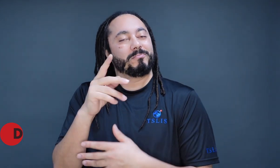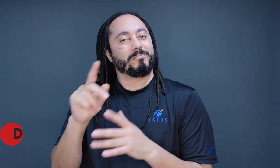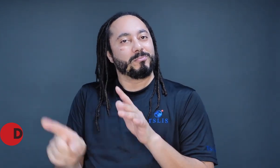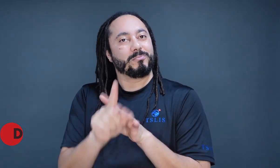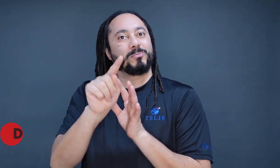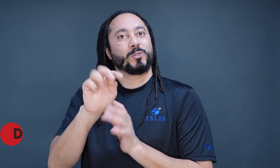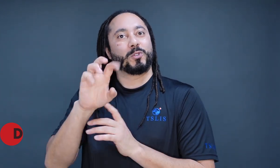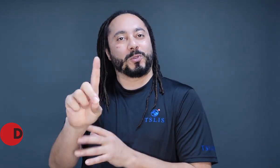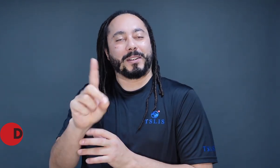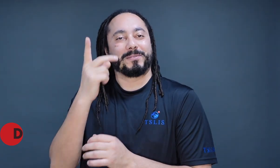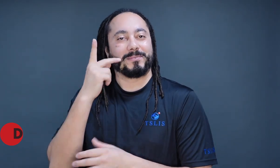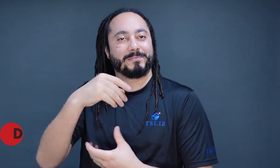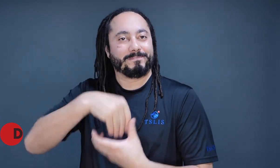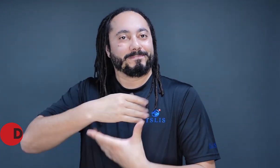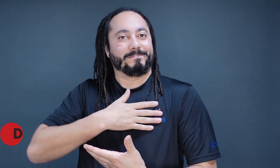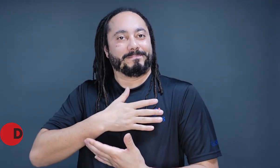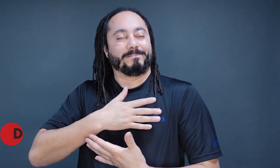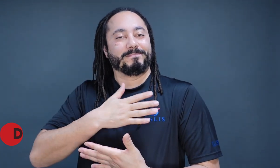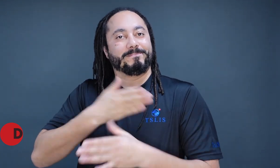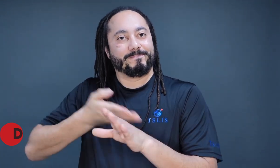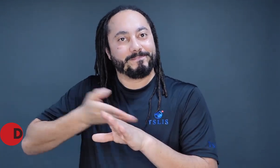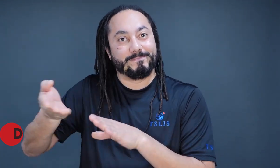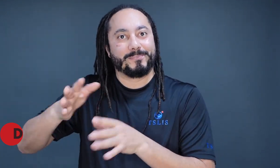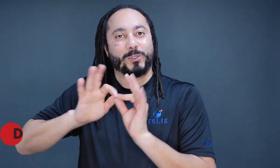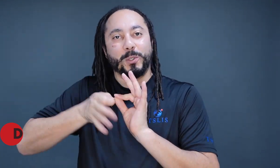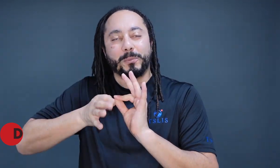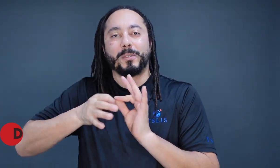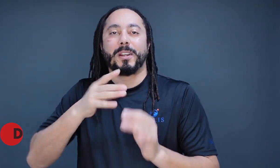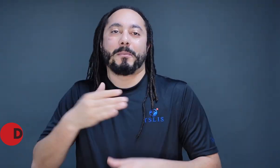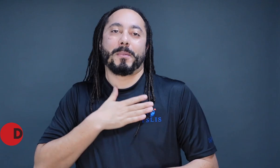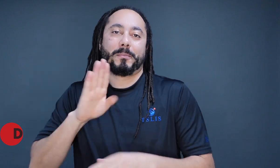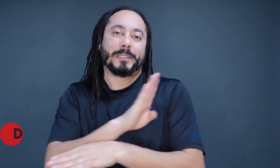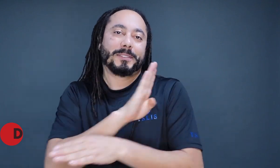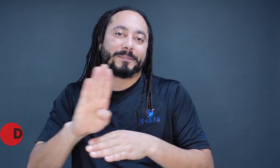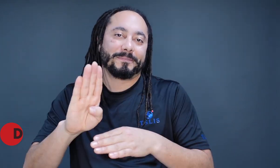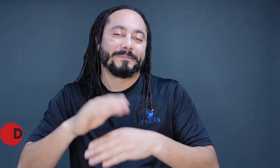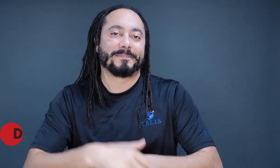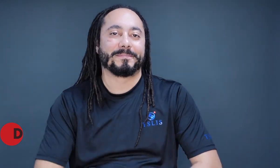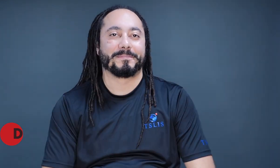we’ve seen happen in this field and my business.